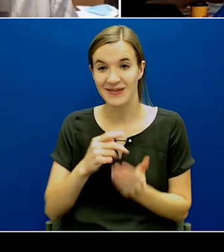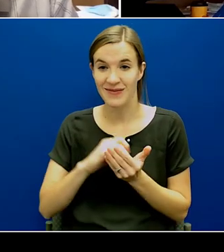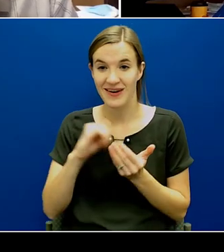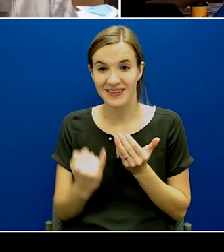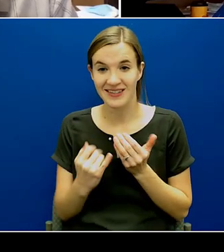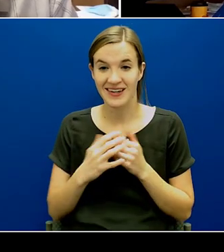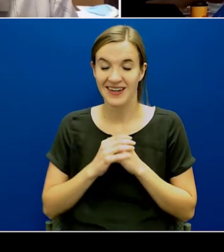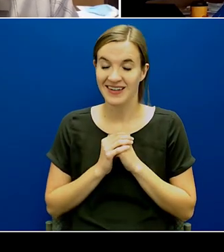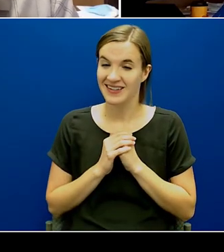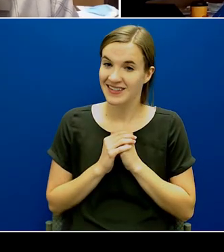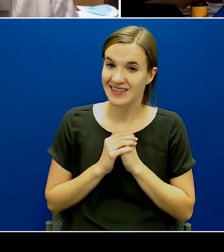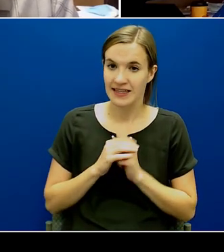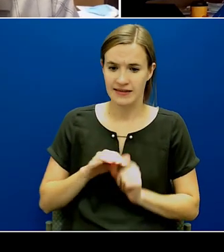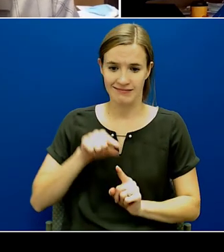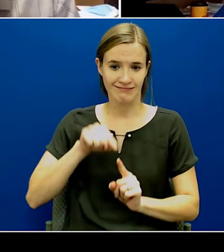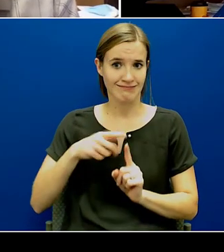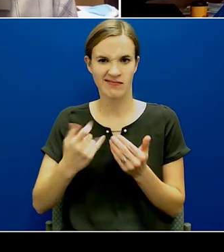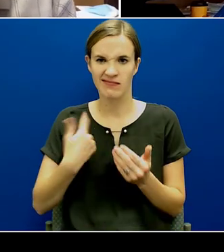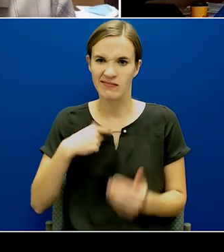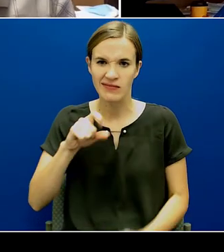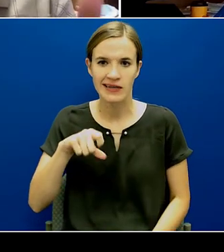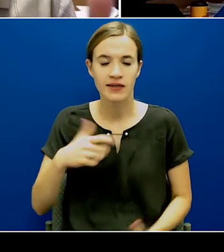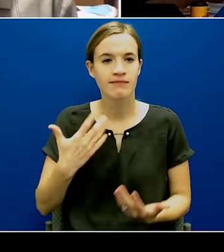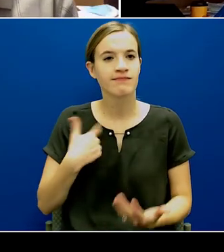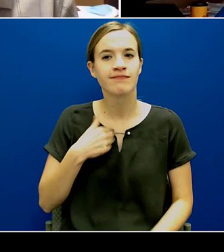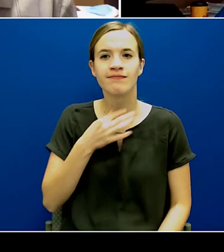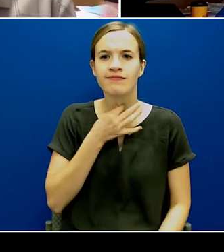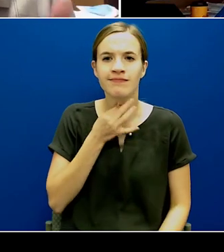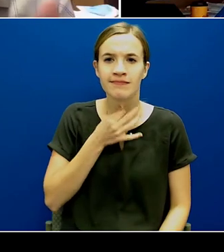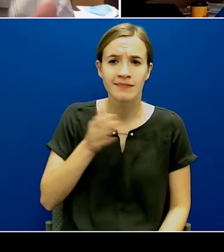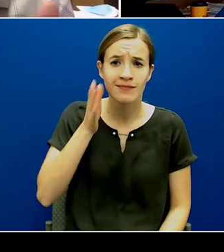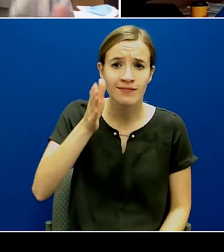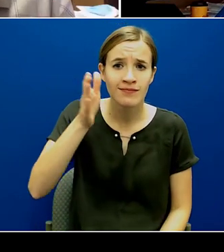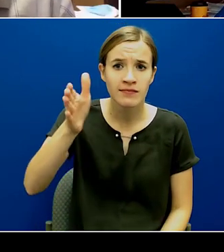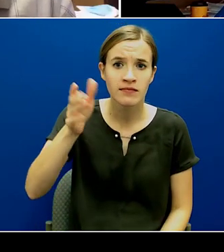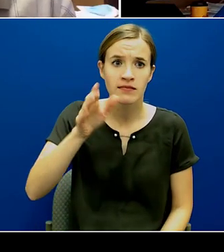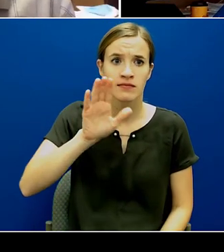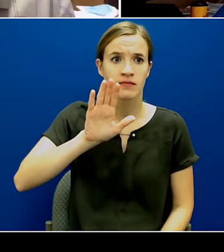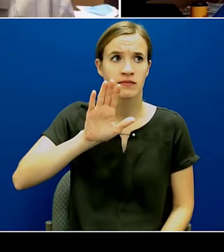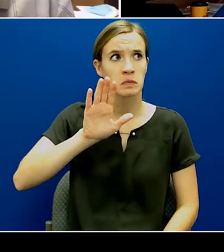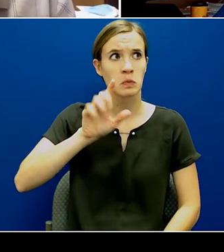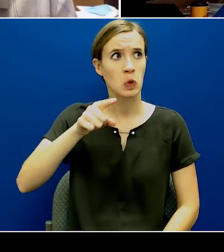Sun Valley. And then the potential small urban status of Twin Falls. I didn't realize